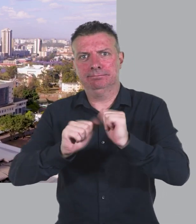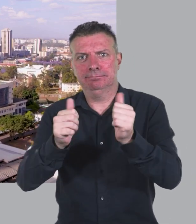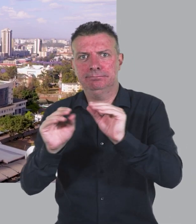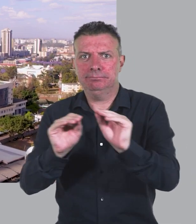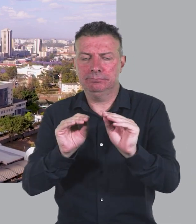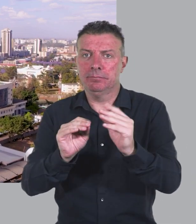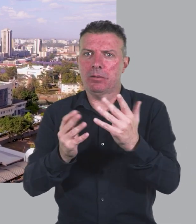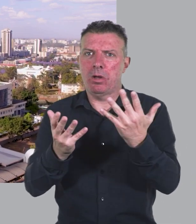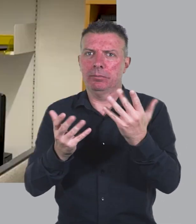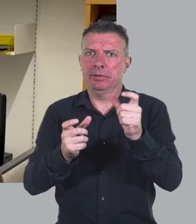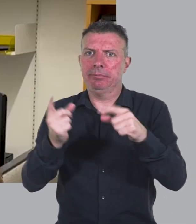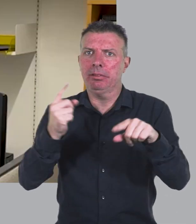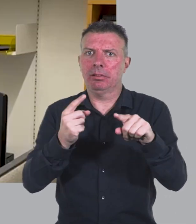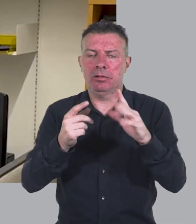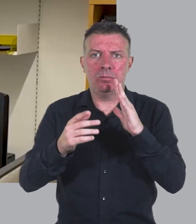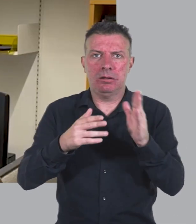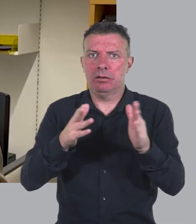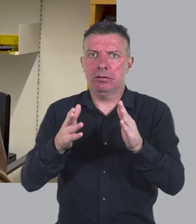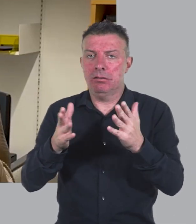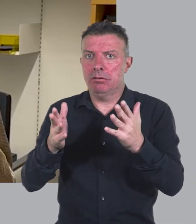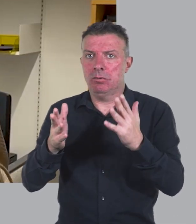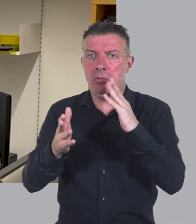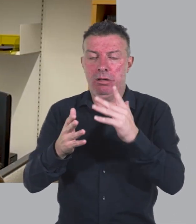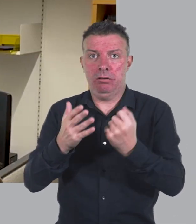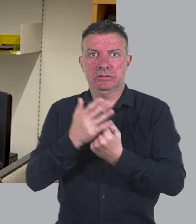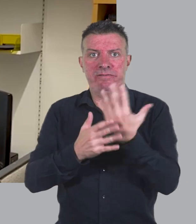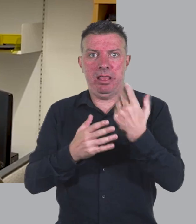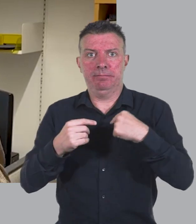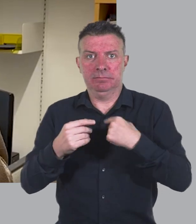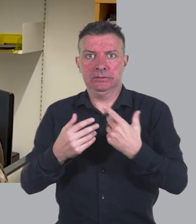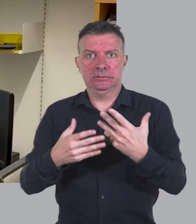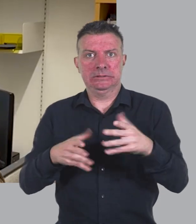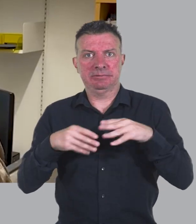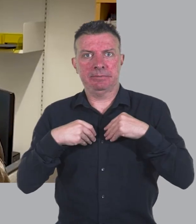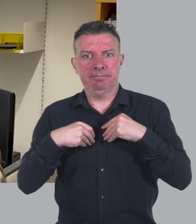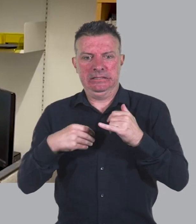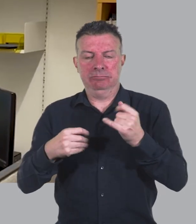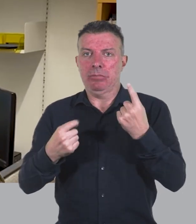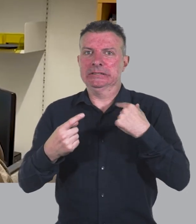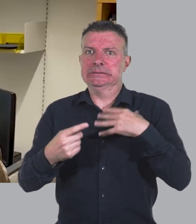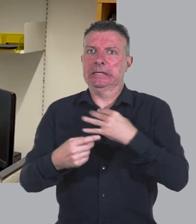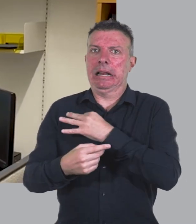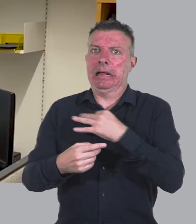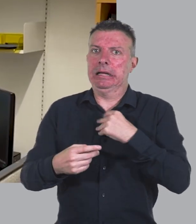But where do people turn when they develop symptoms and need to see a clinician?